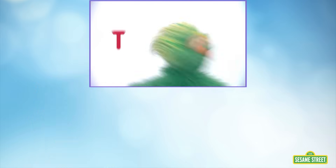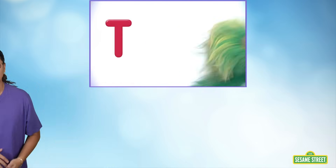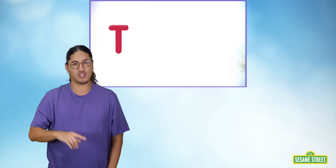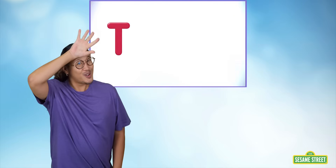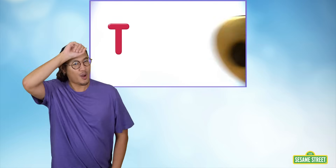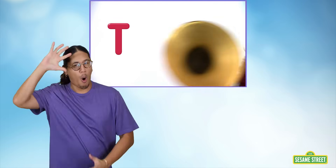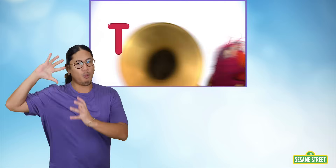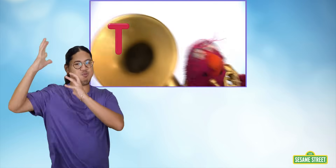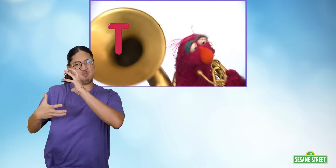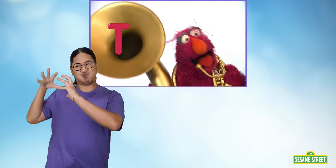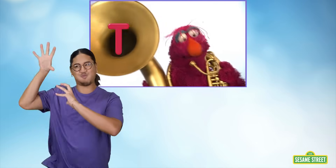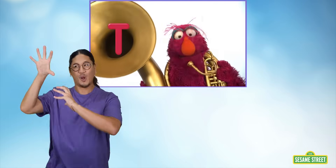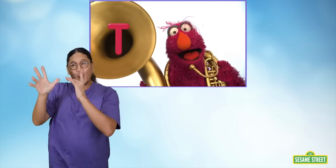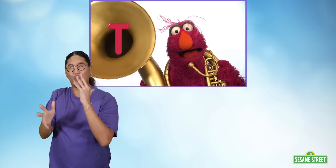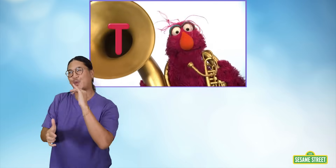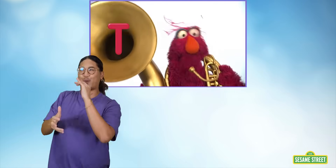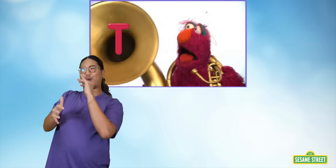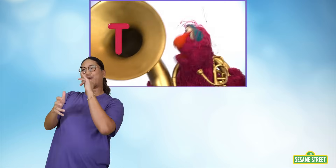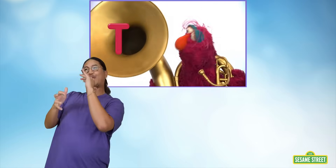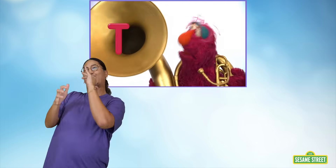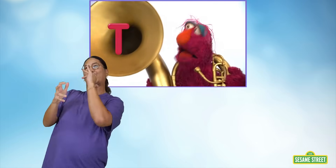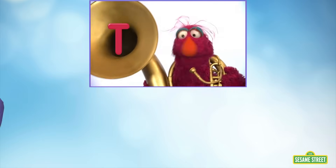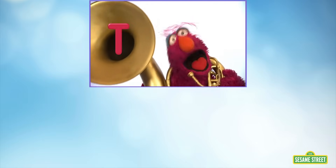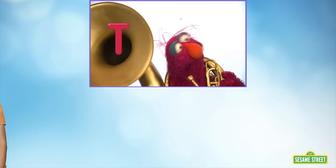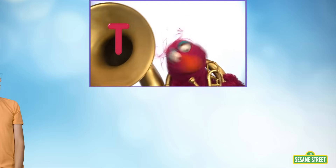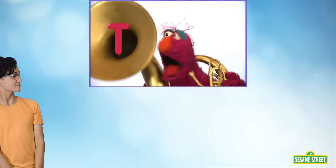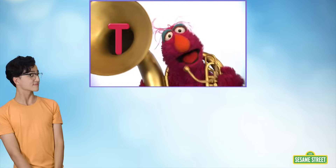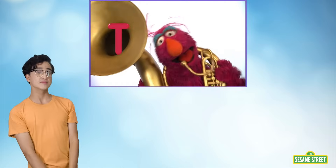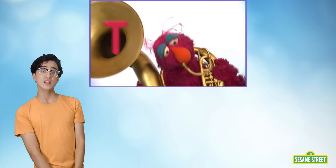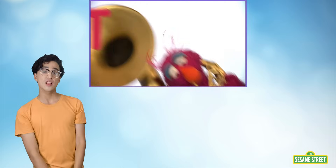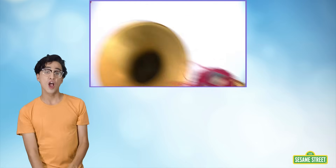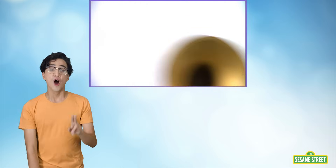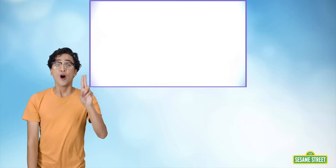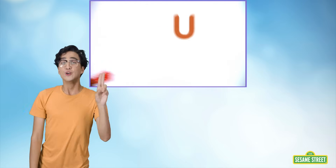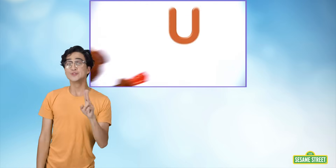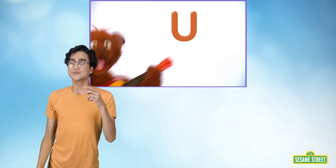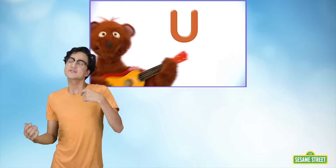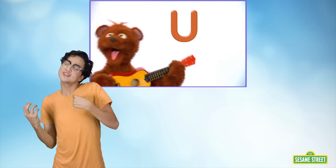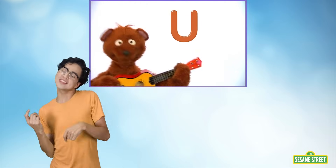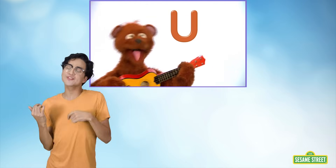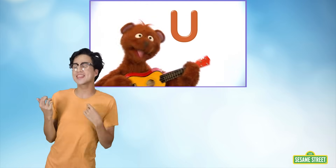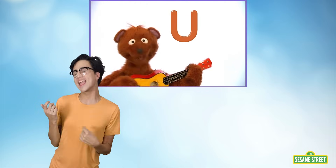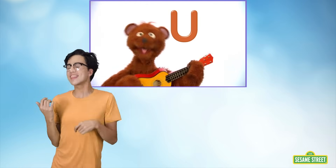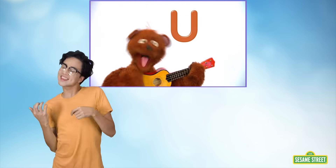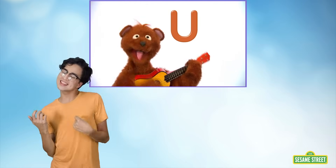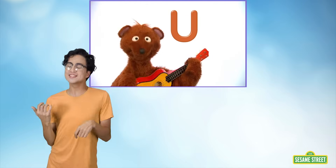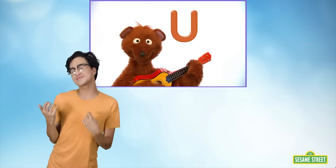[SINGING] T is for Telly, and a tuba to blow in. [HORN BLOWS] [SINGING] U for ukulele.